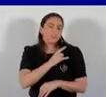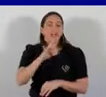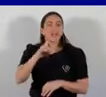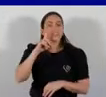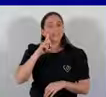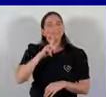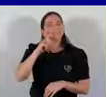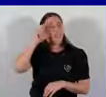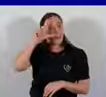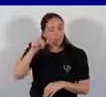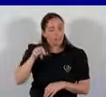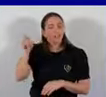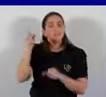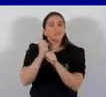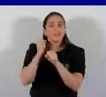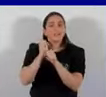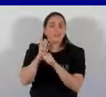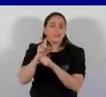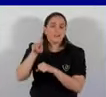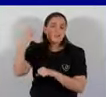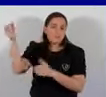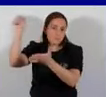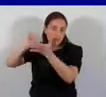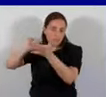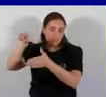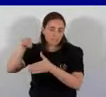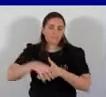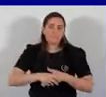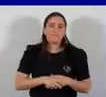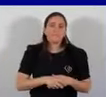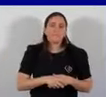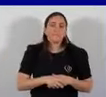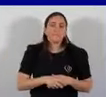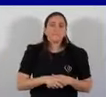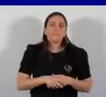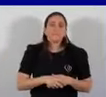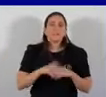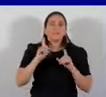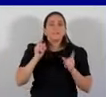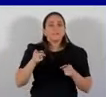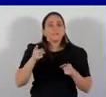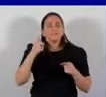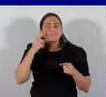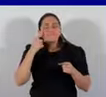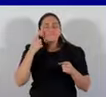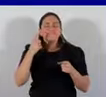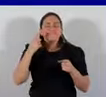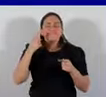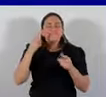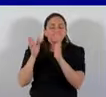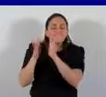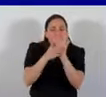And made estimates for different countries On how the public accounts impact the economy